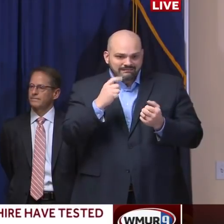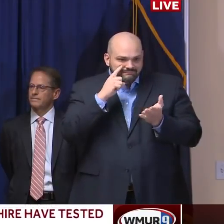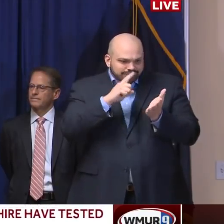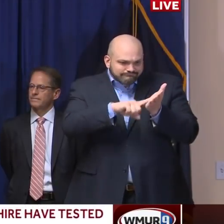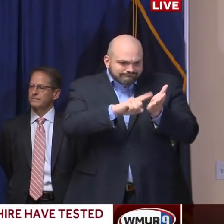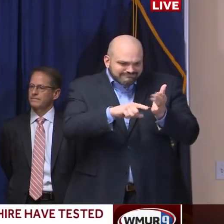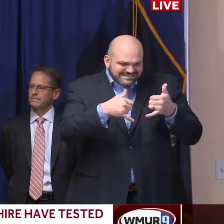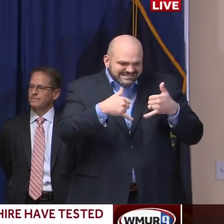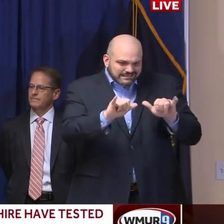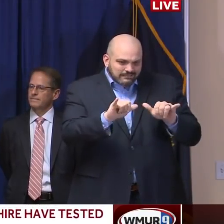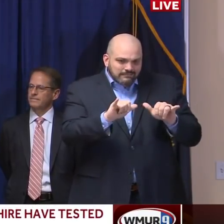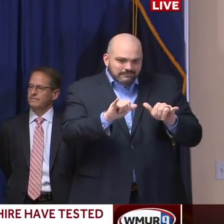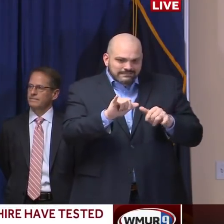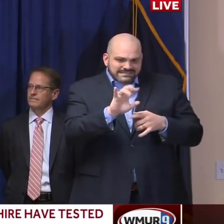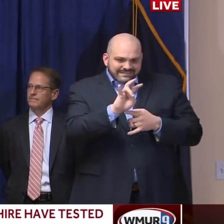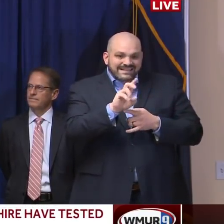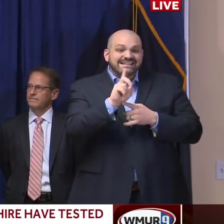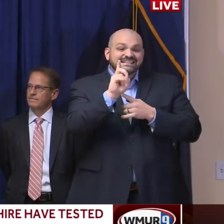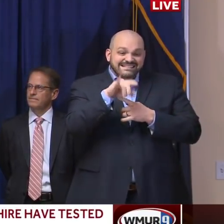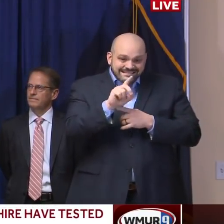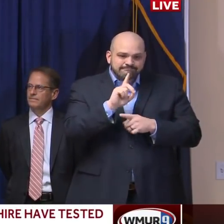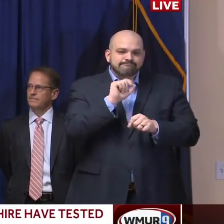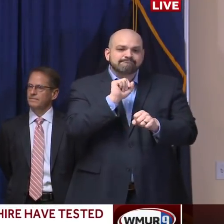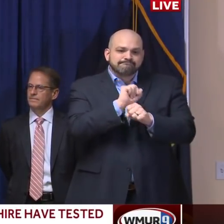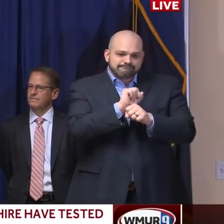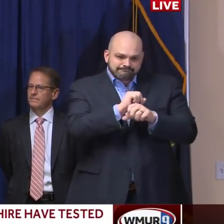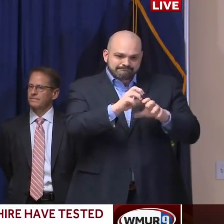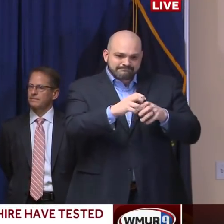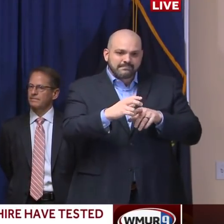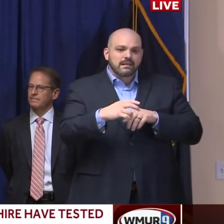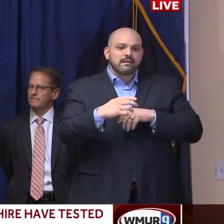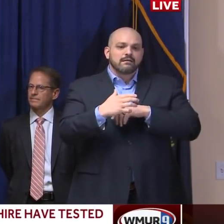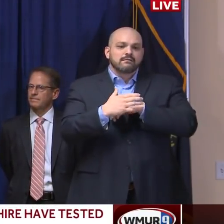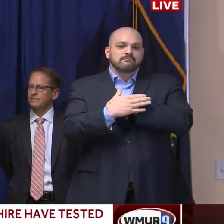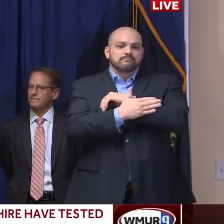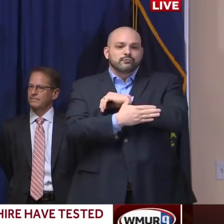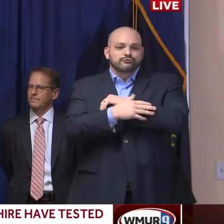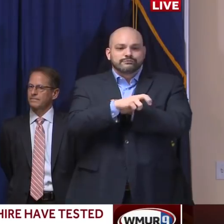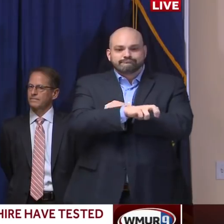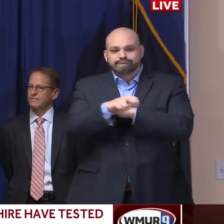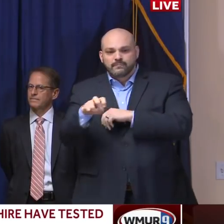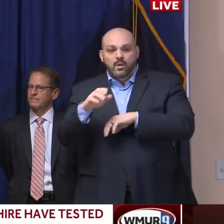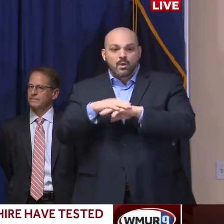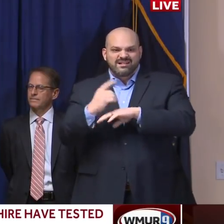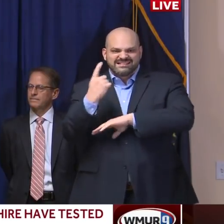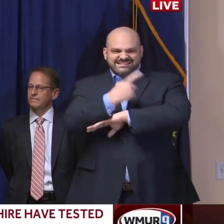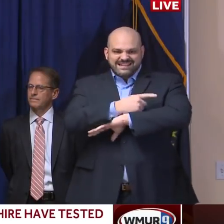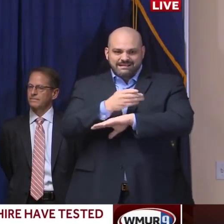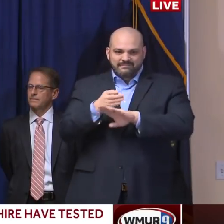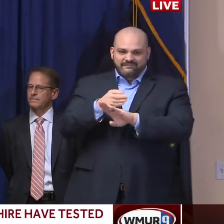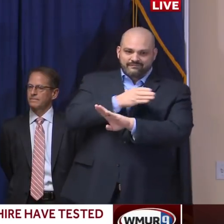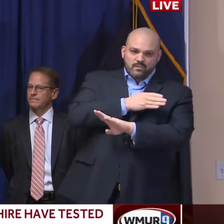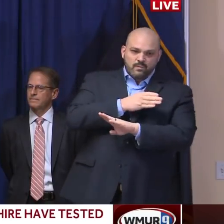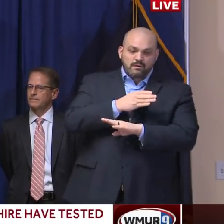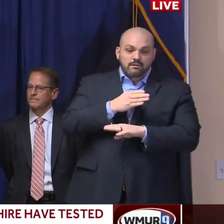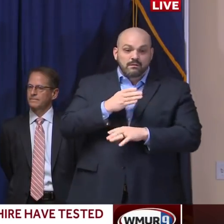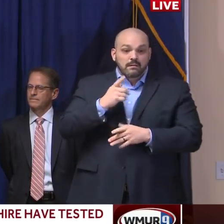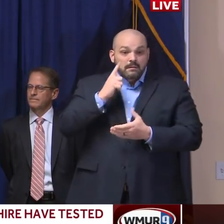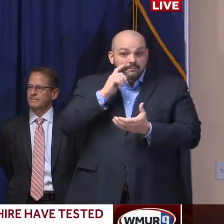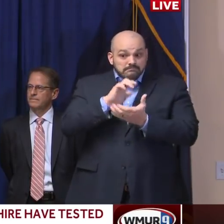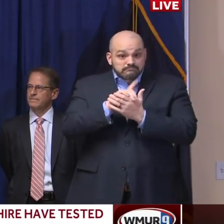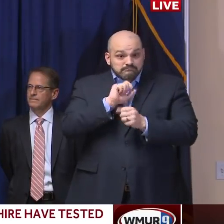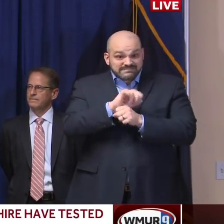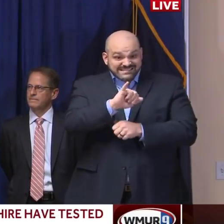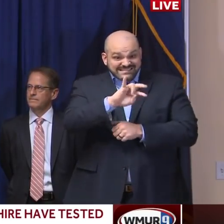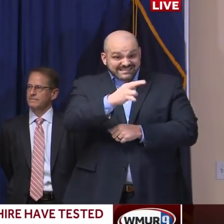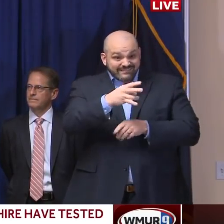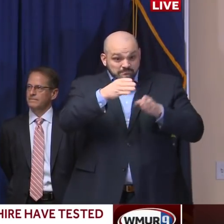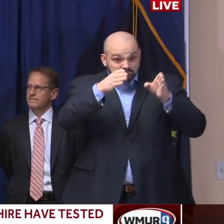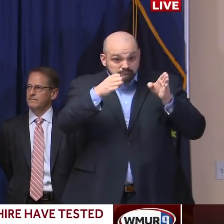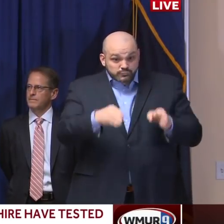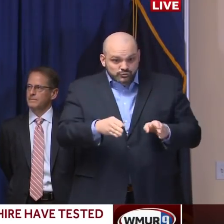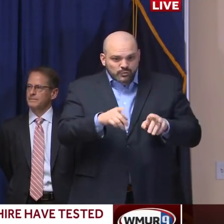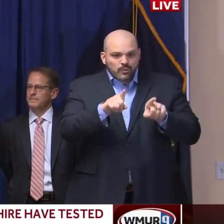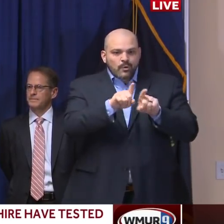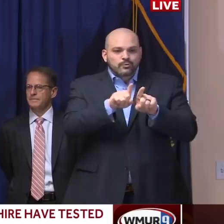WE HAVE SINCE LEARNED THROUGH OUR PUBLIC HEALTH INVESTIGATION THAT THE CASE WE ANNOUNCED ON FRIDAY DID HAVE DOMESTIC TRAVEL IN THE DAYS PRIOR TO ILLNESS ONSET.